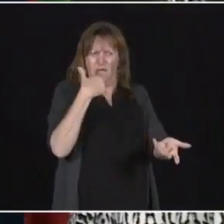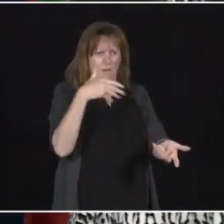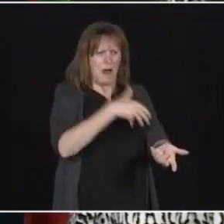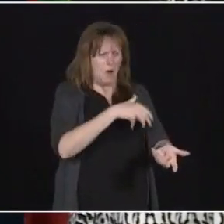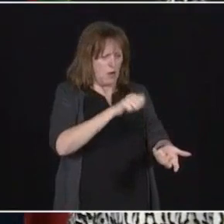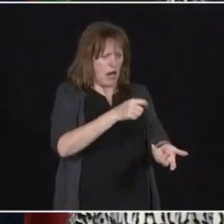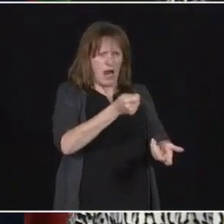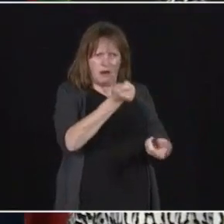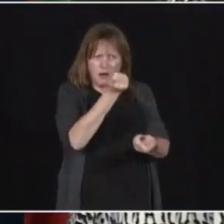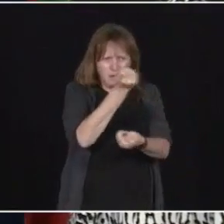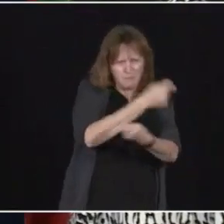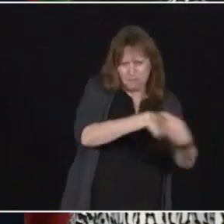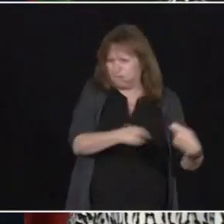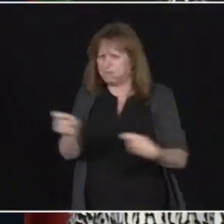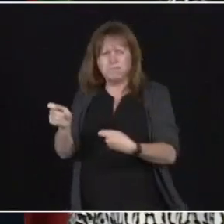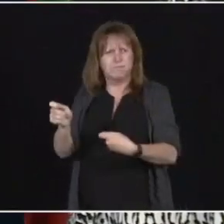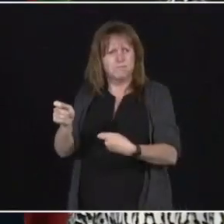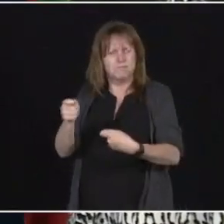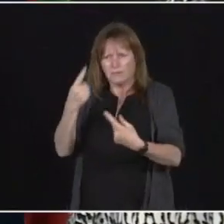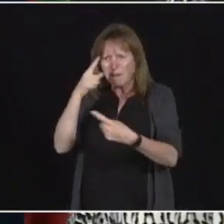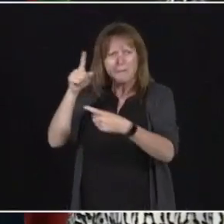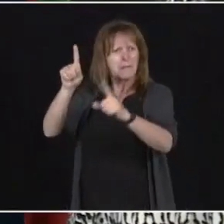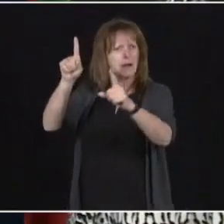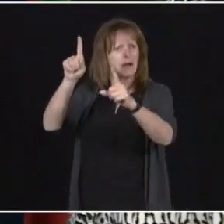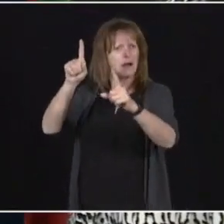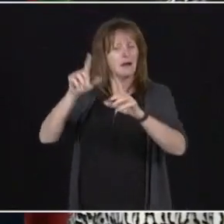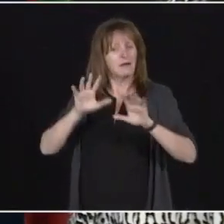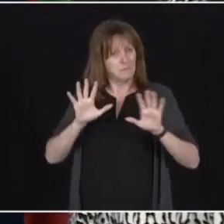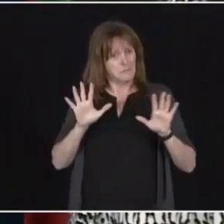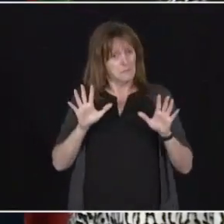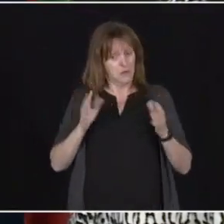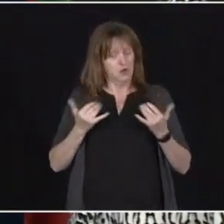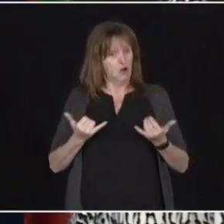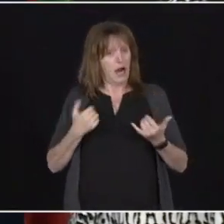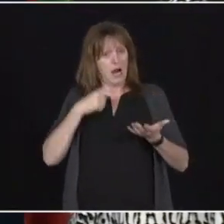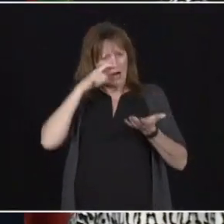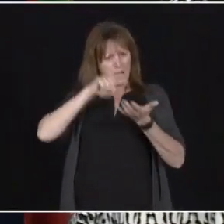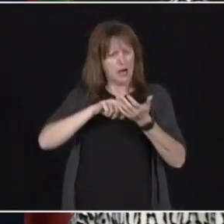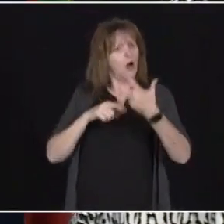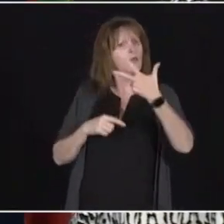And today, we are recognizing three outstanding companies who offer more proof of that.